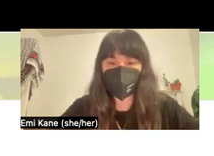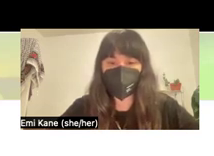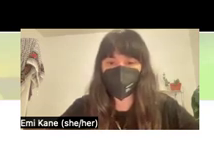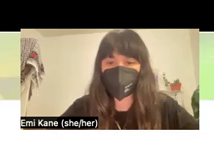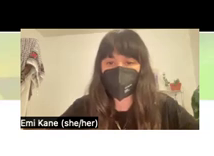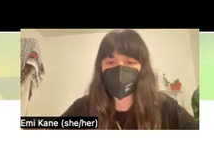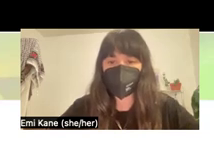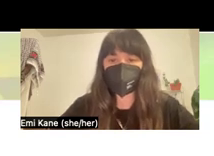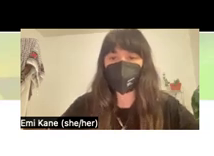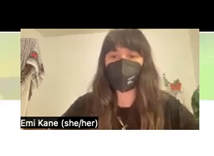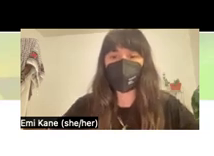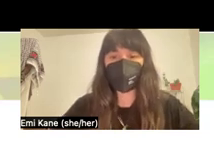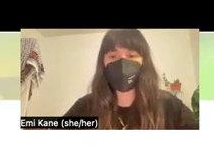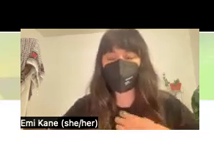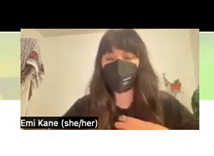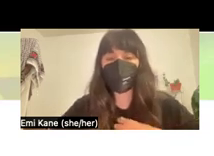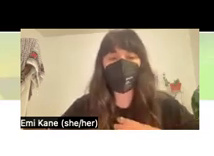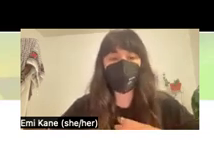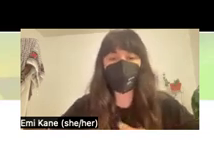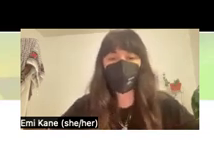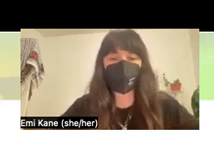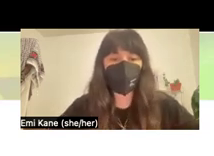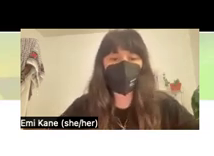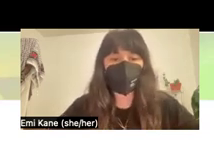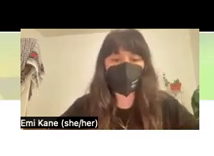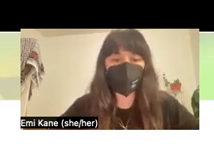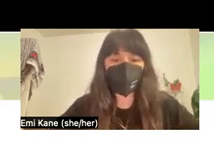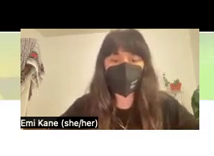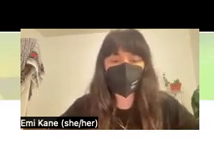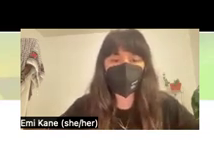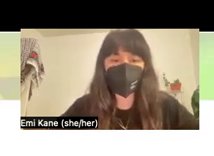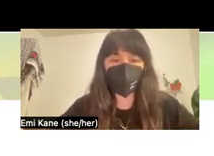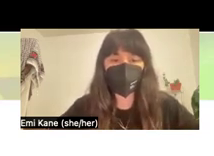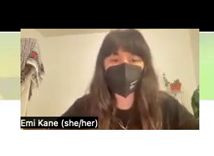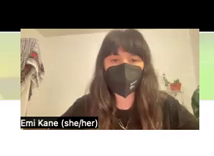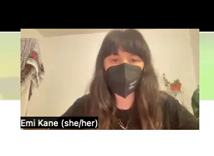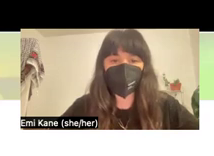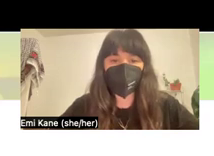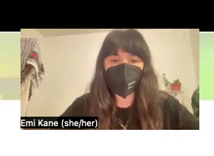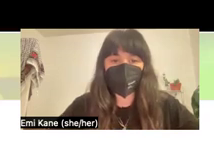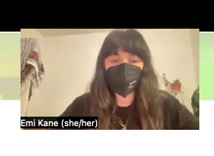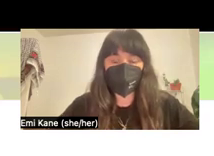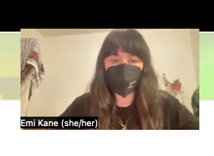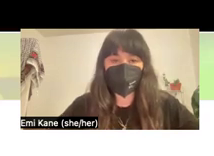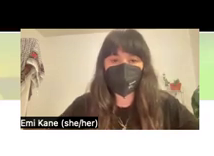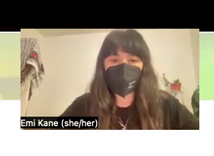hair with bangs and wearing a black T-shirt and two small gold necklaces um uh the slide